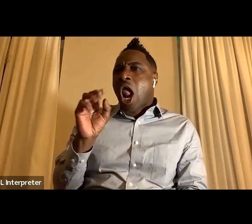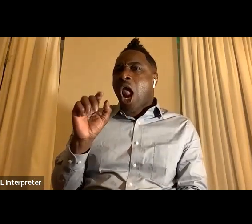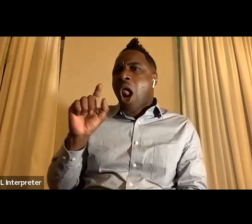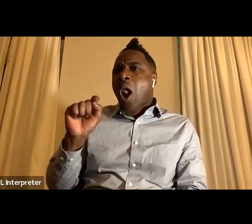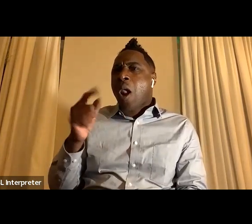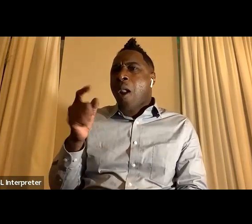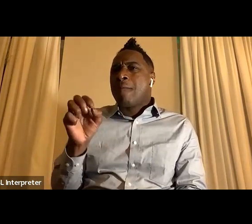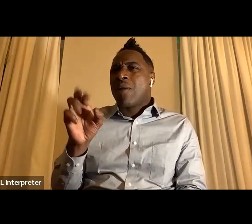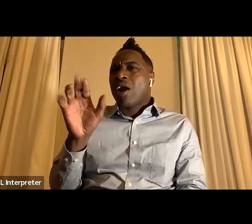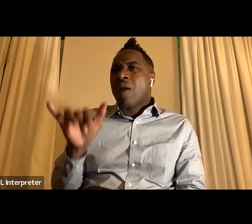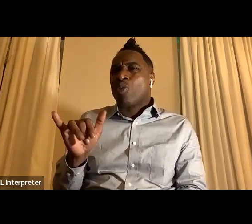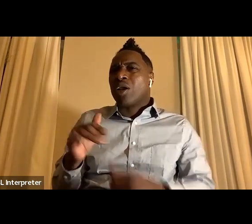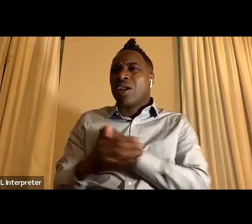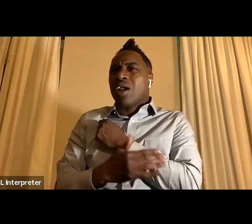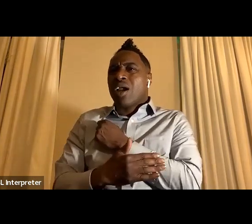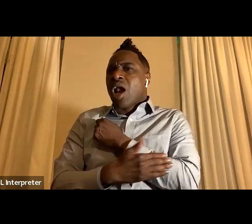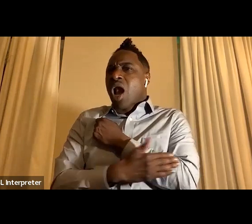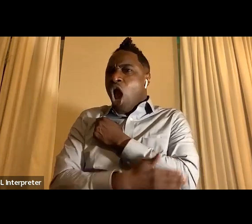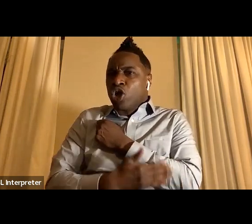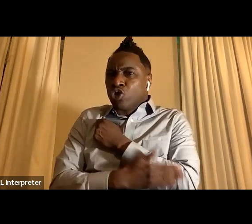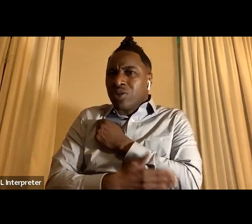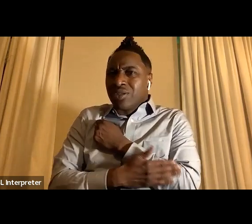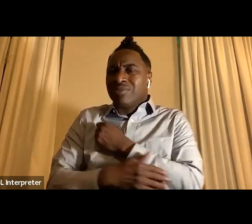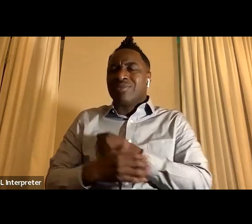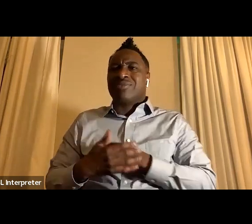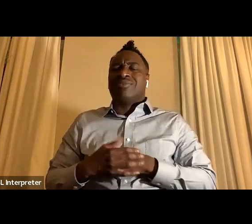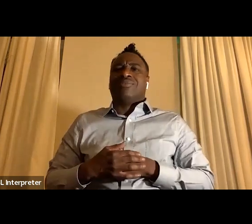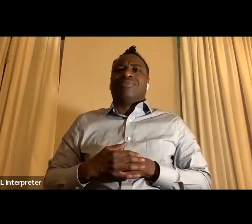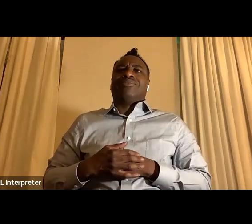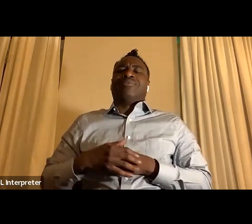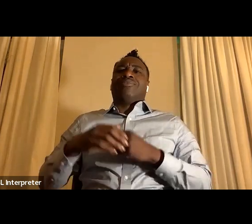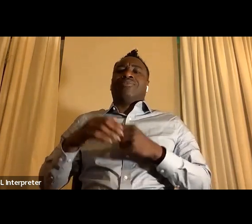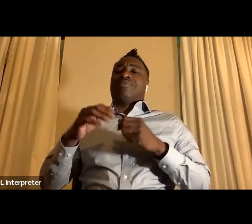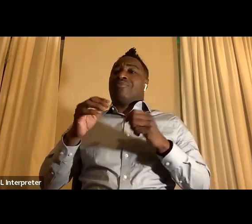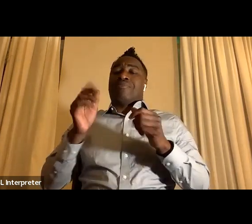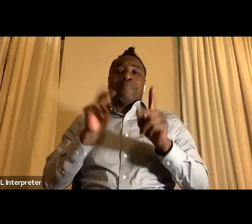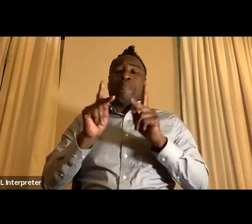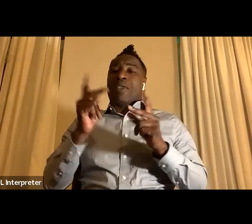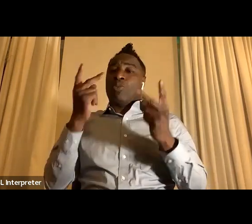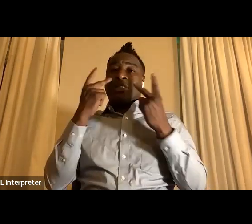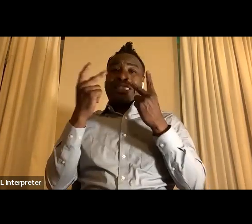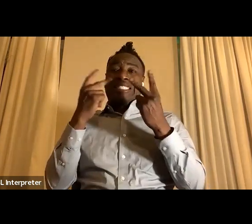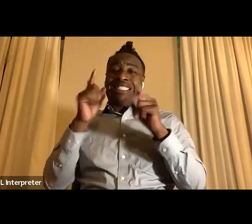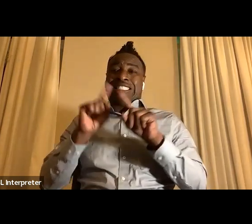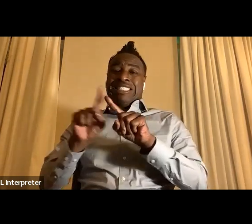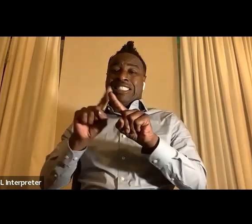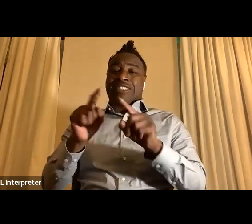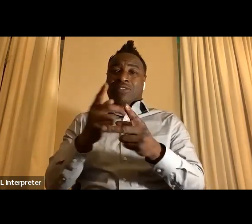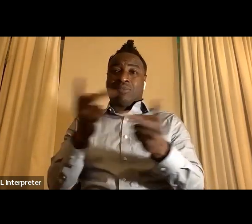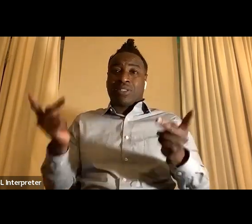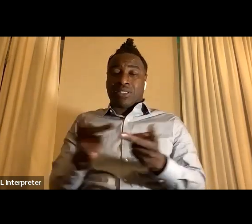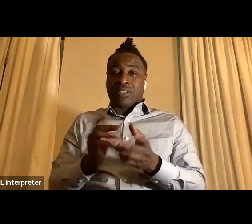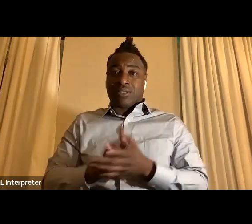But just, you know, seeing how people see places, I could be like, okay, I get you know, I get I get why